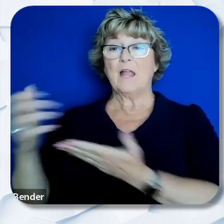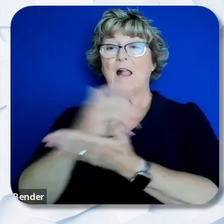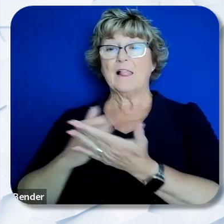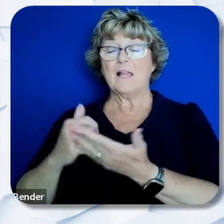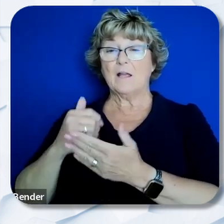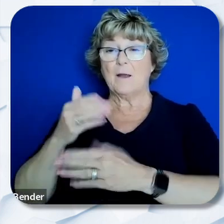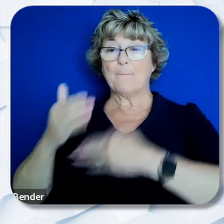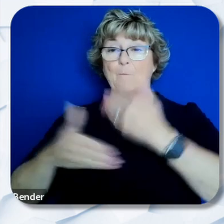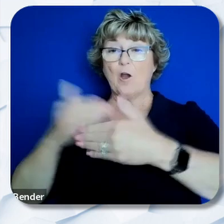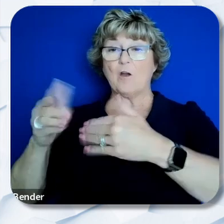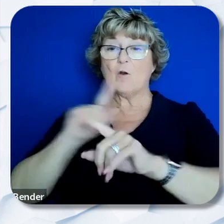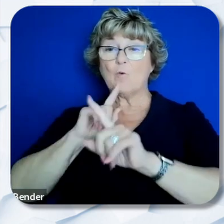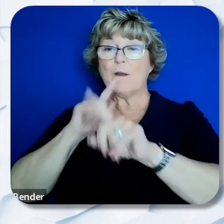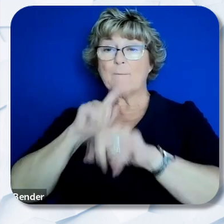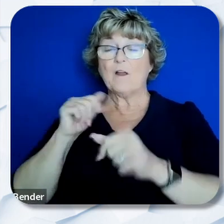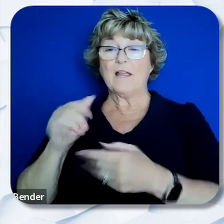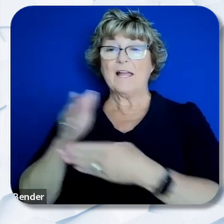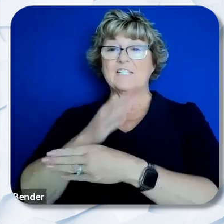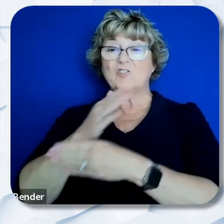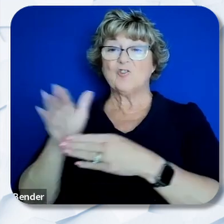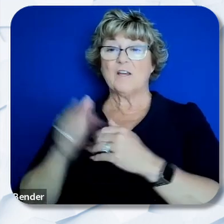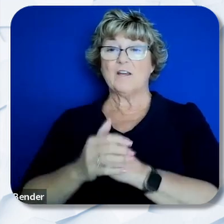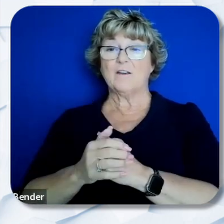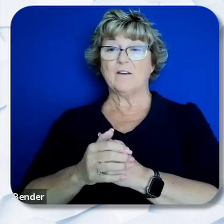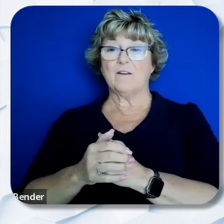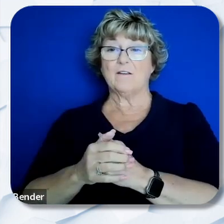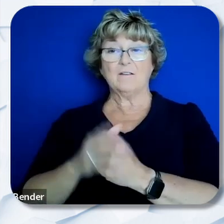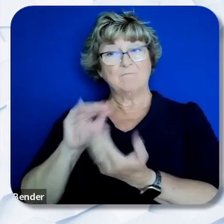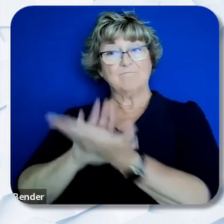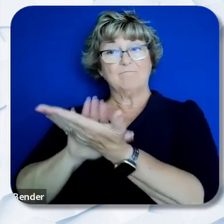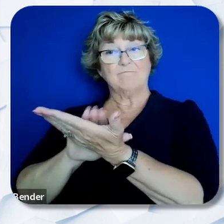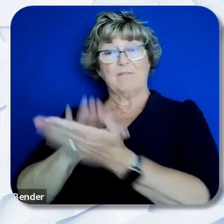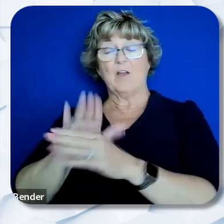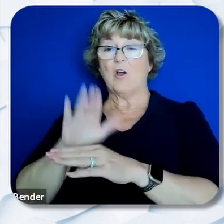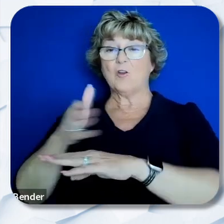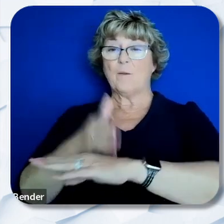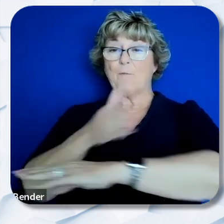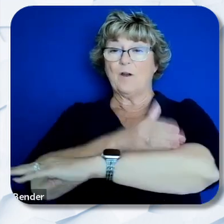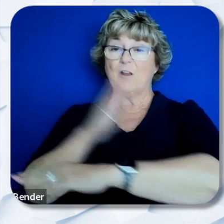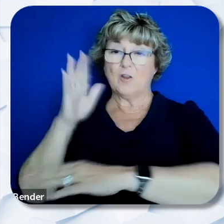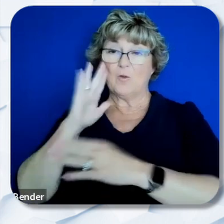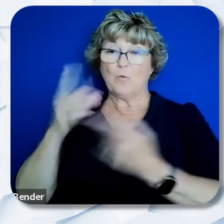Targeted 3, so we can share and compliment you on the progress I'm sure you will make.